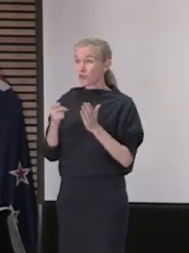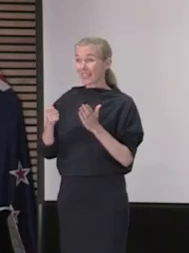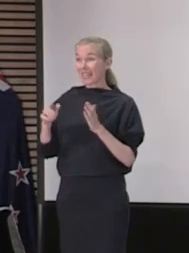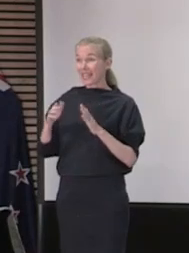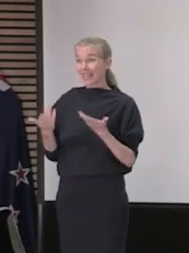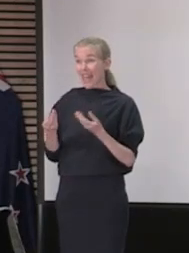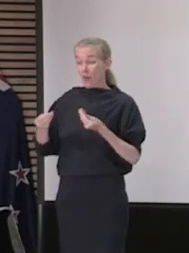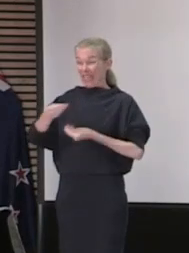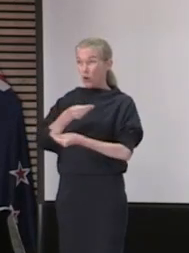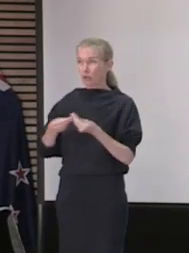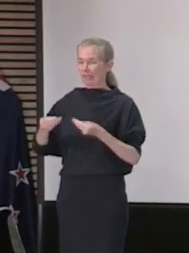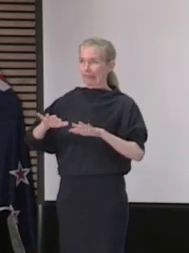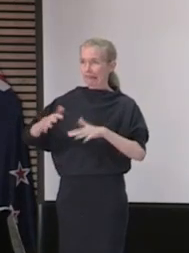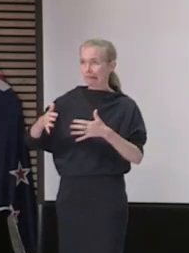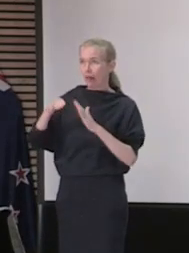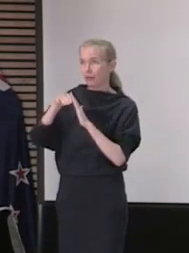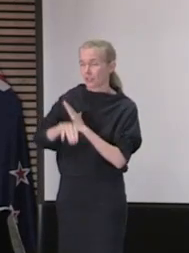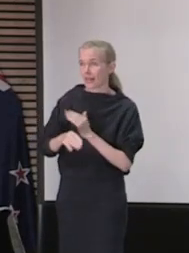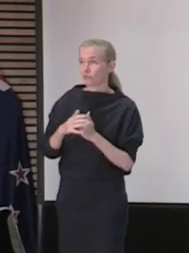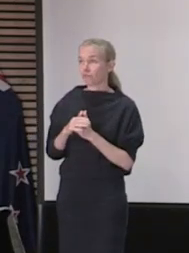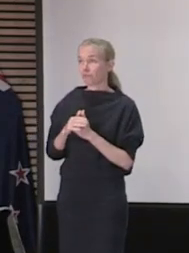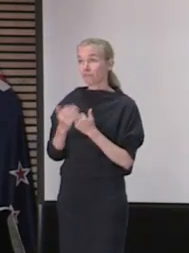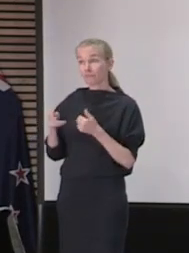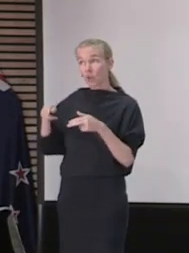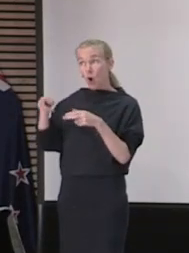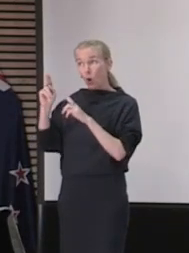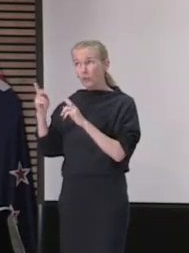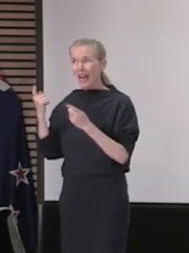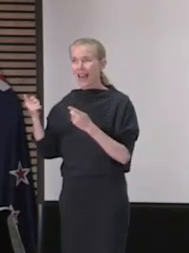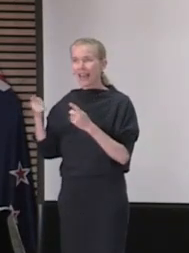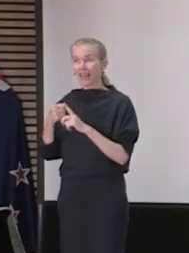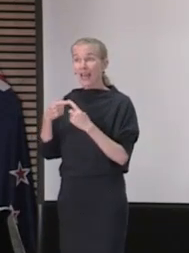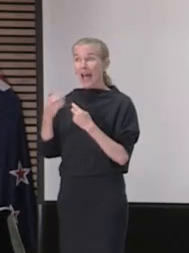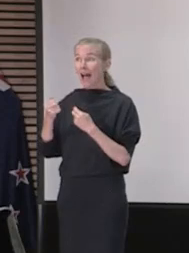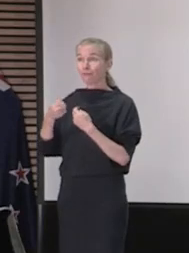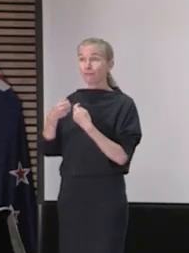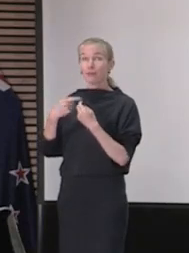So whilewe're under way withnegotiating some of thecontracts, I'm not going togive a per